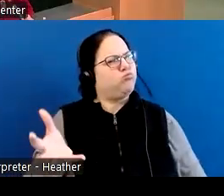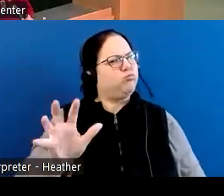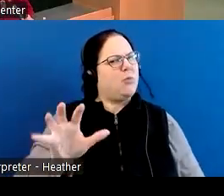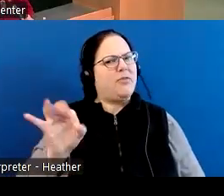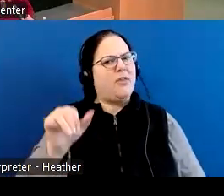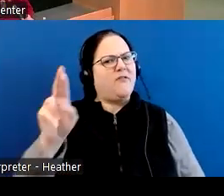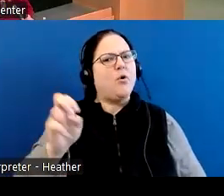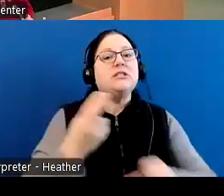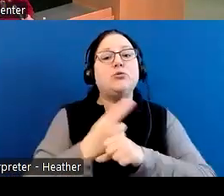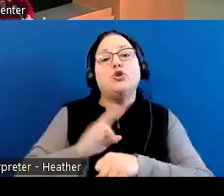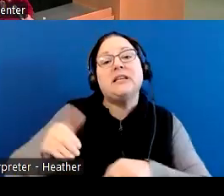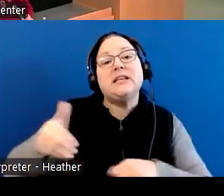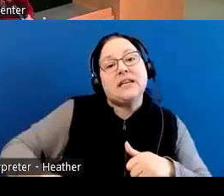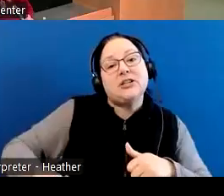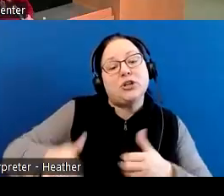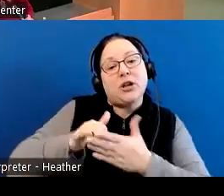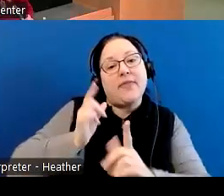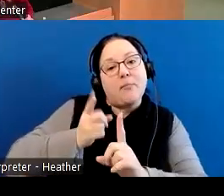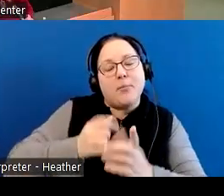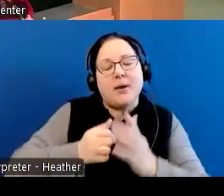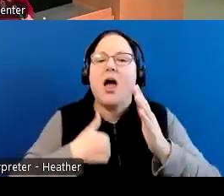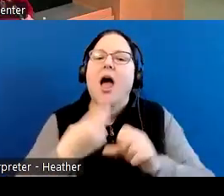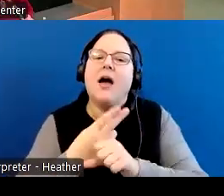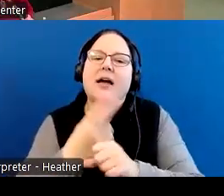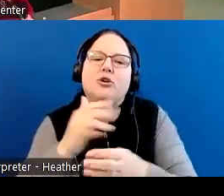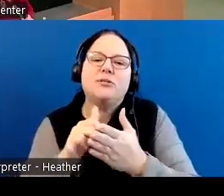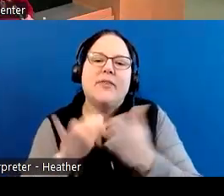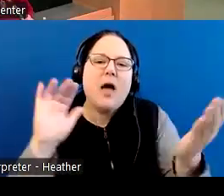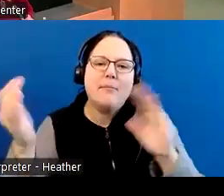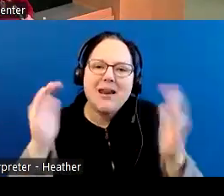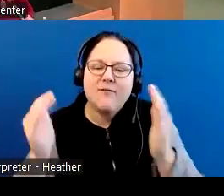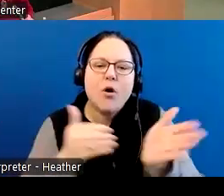that point. So what I' I use this metaphor a lot for years with medical students because we noticed